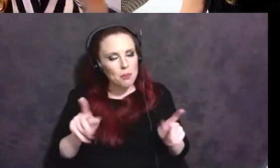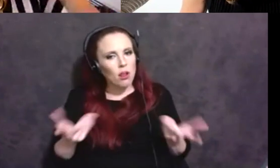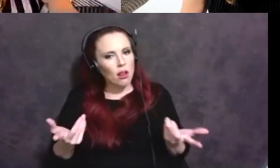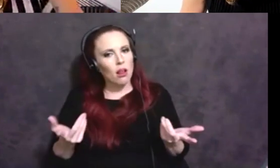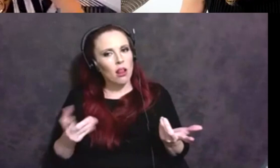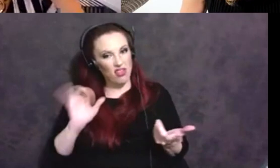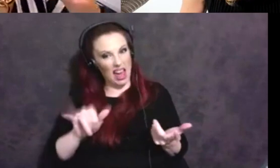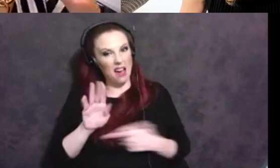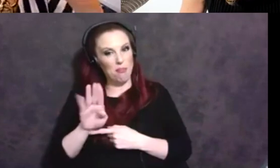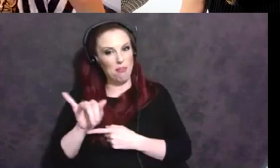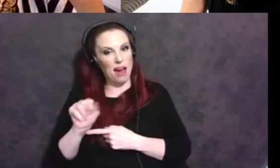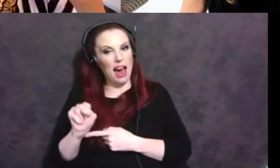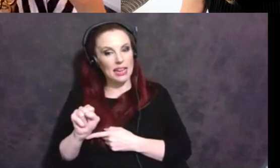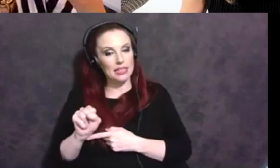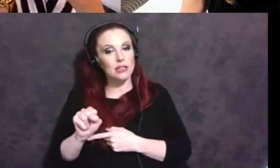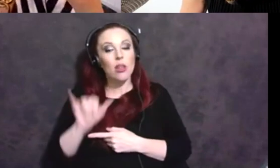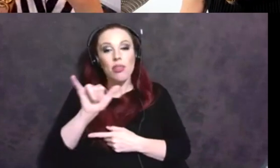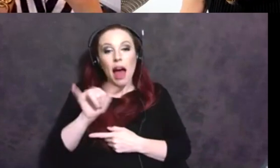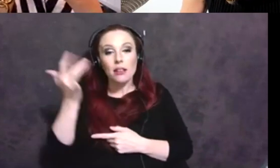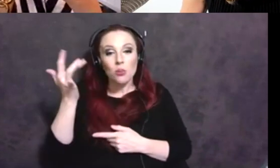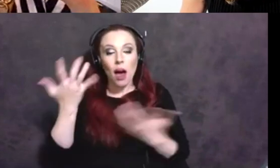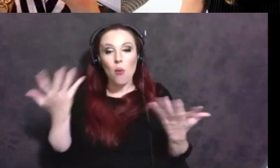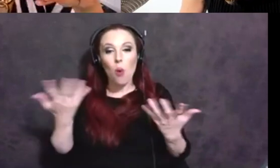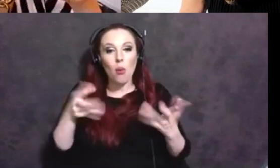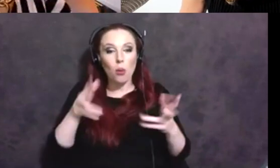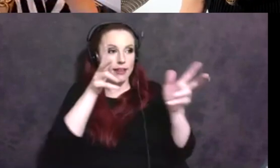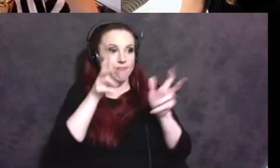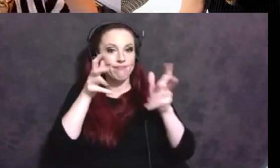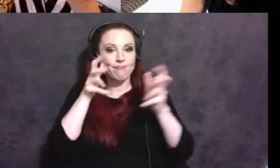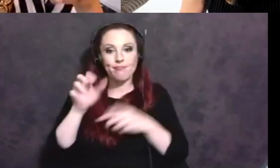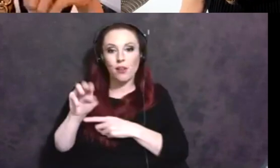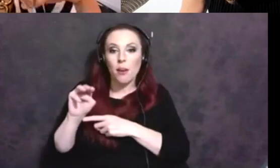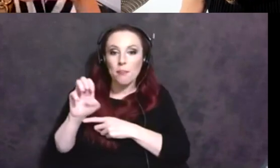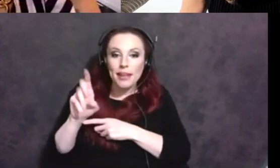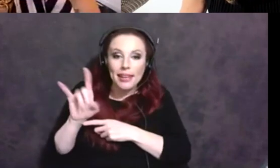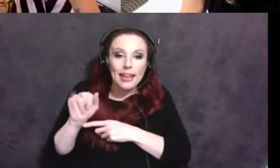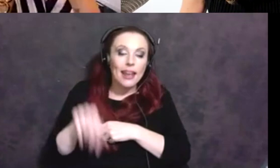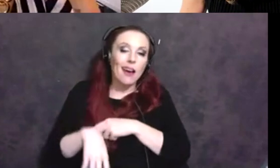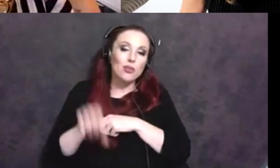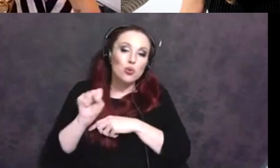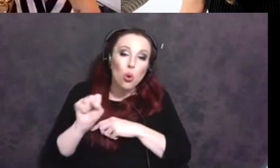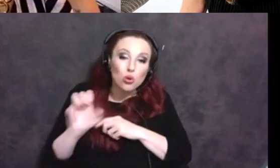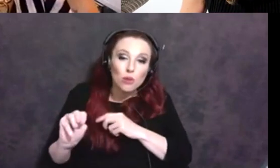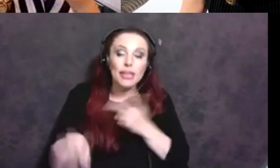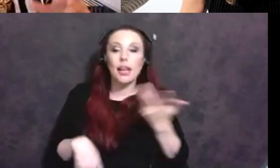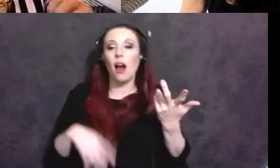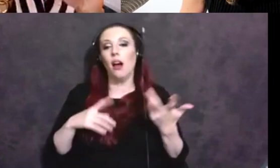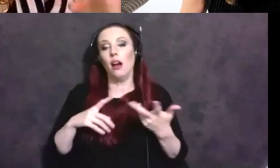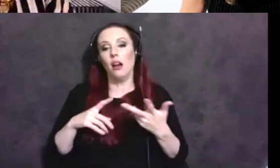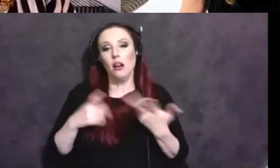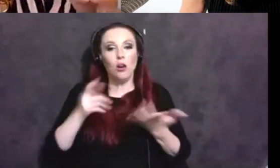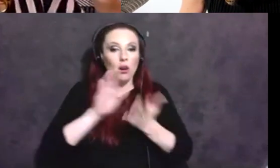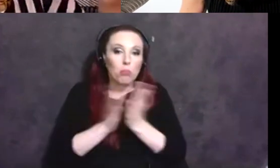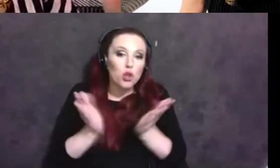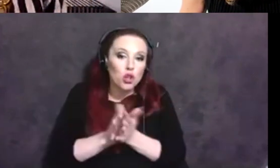holding coronavirus connected to an Asian person. This is what bias is. This is why